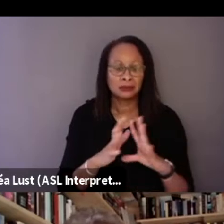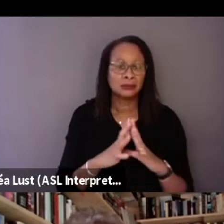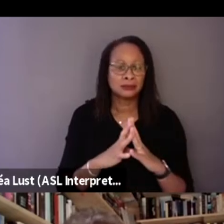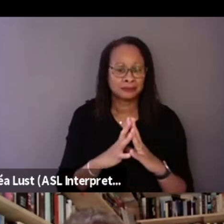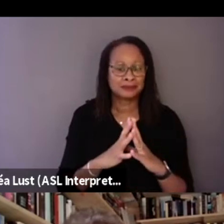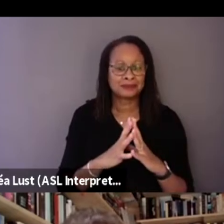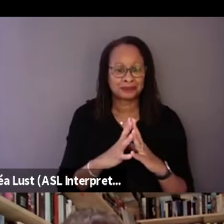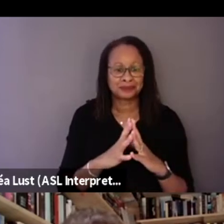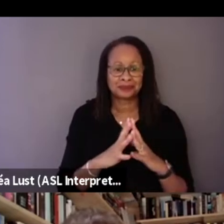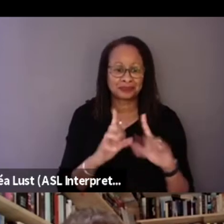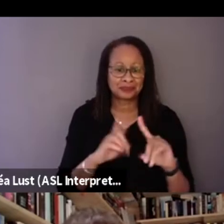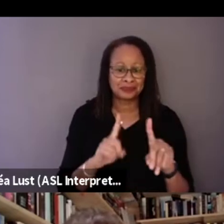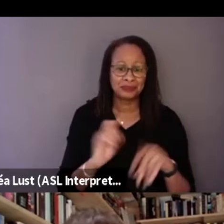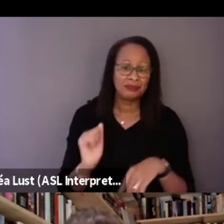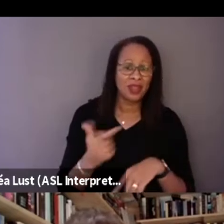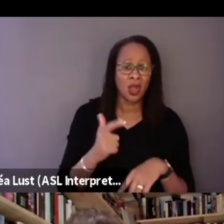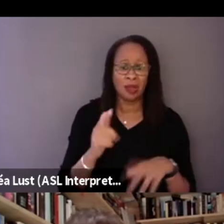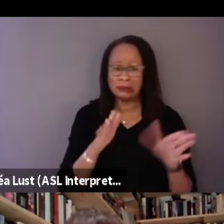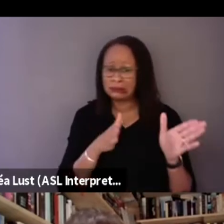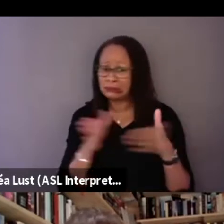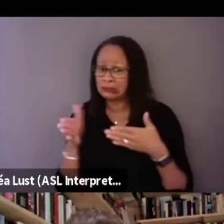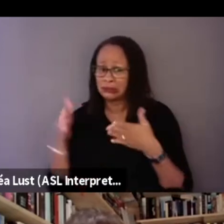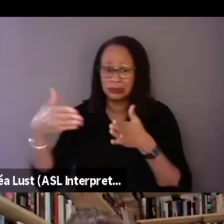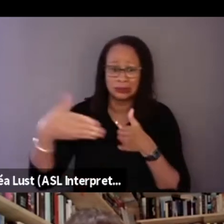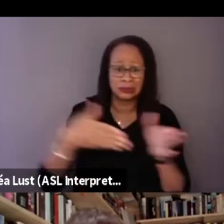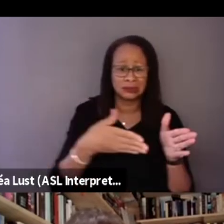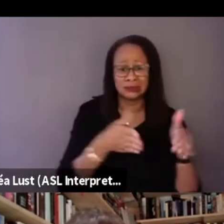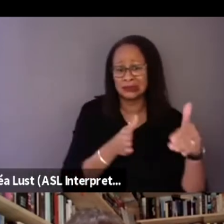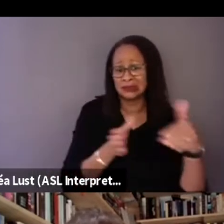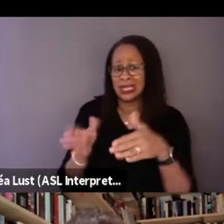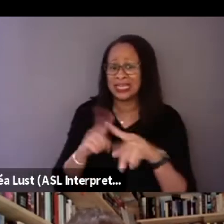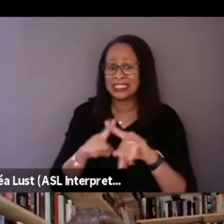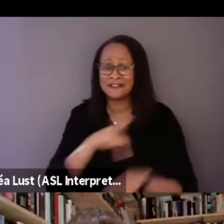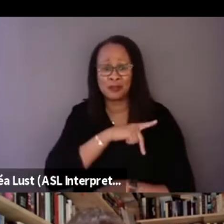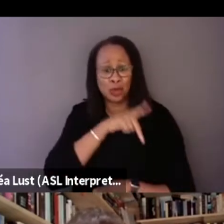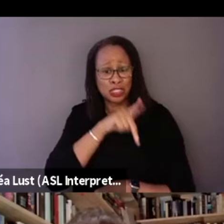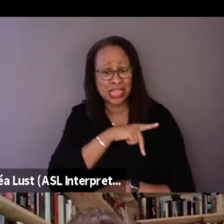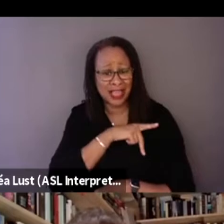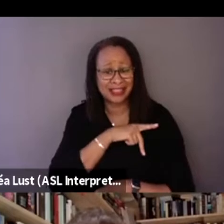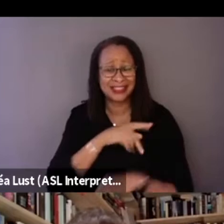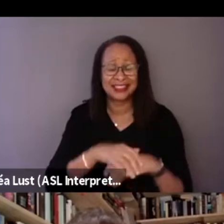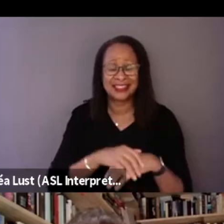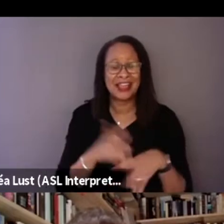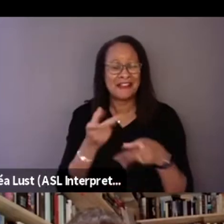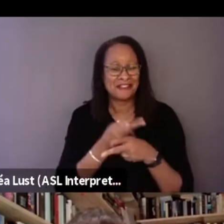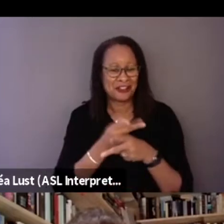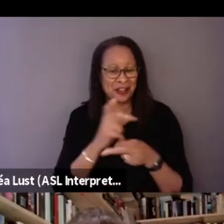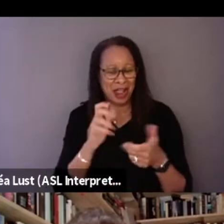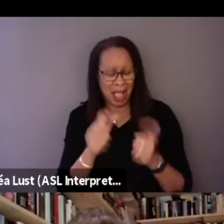So we were all kind of navigating a lot of different personalities and trying to figure out how we all fit together.